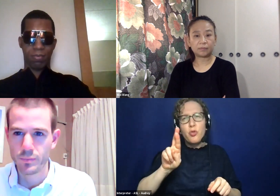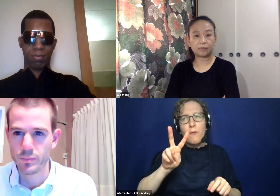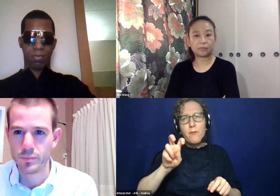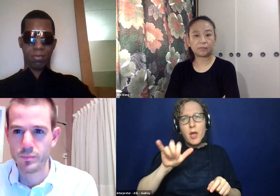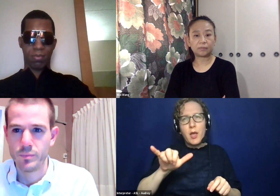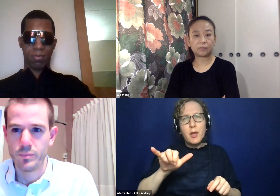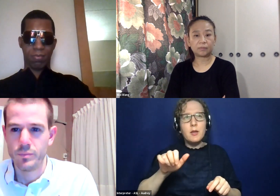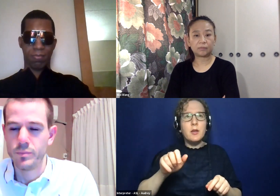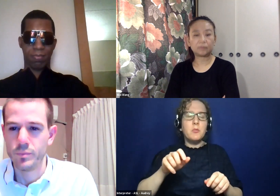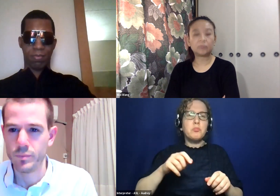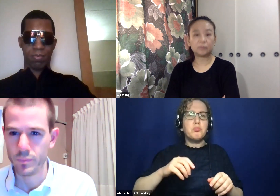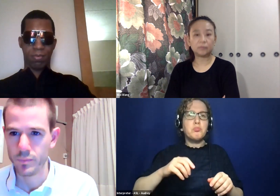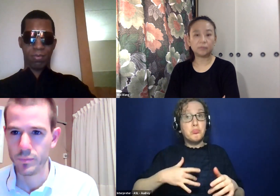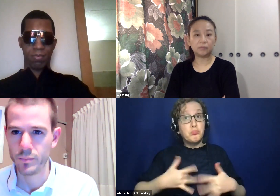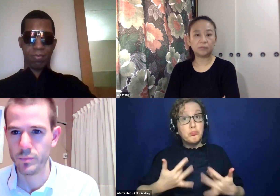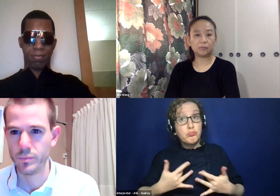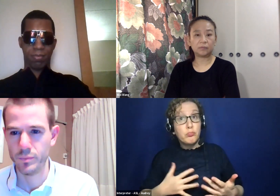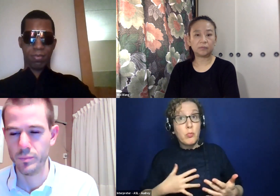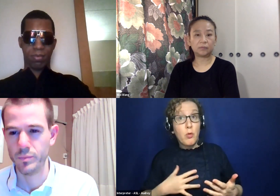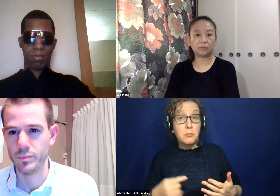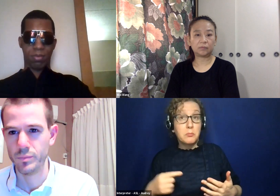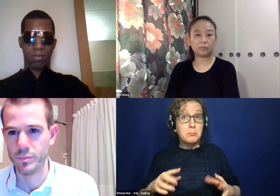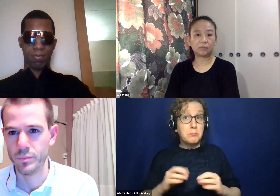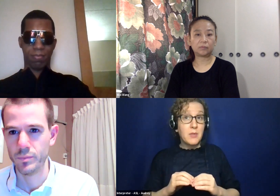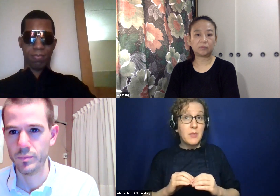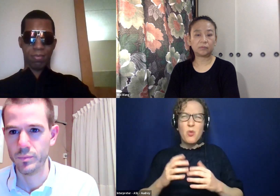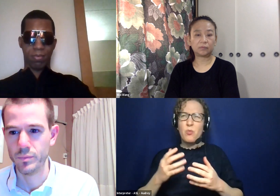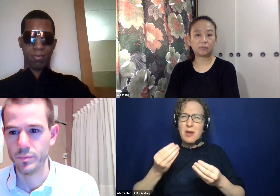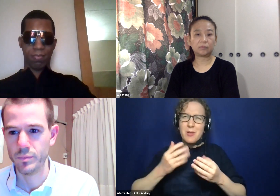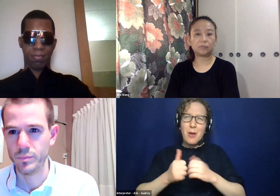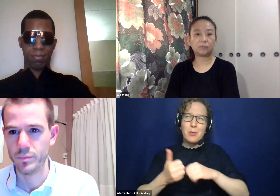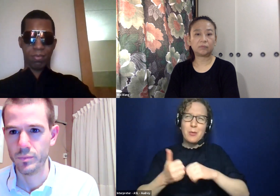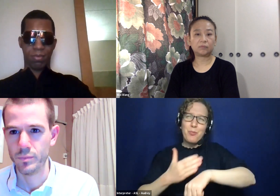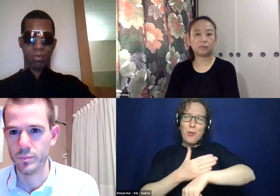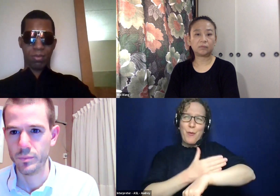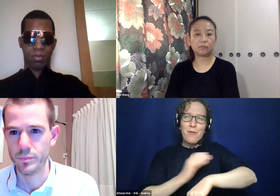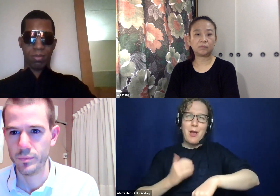and also in the next week or two, you should see a transcript and recording made available